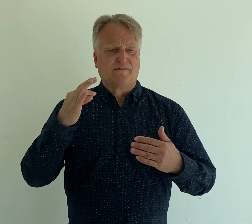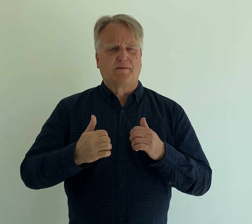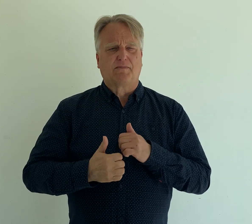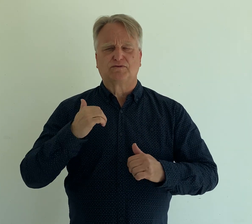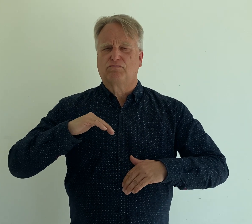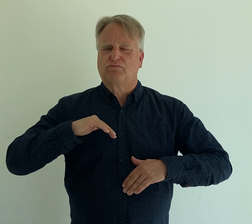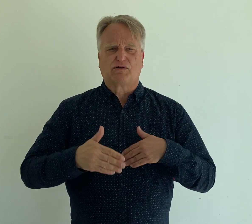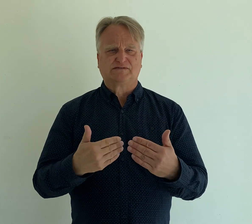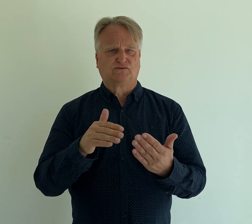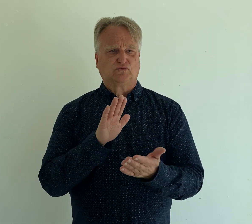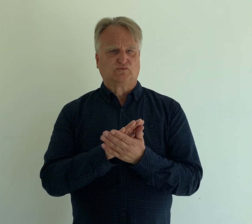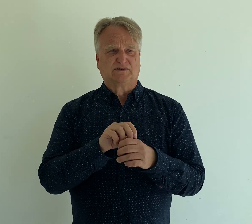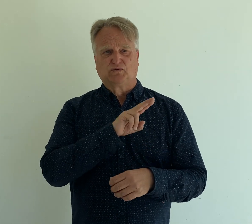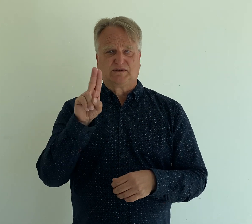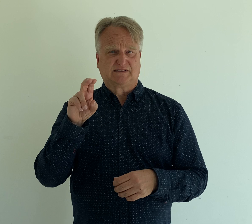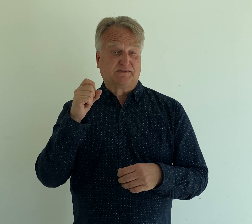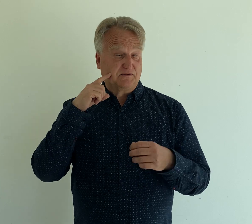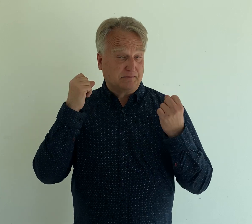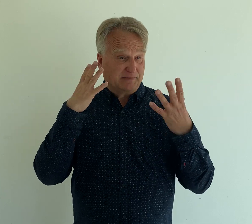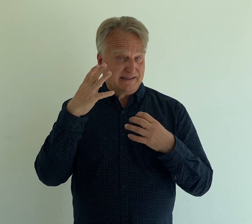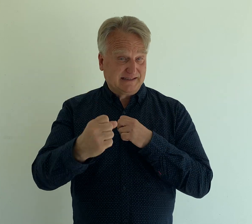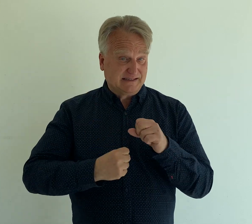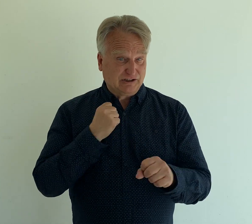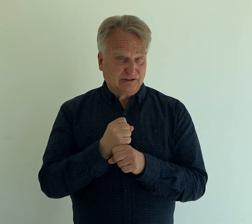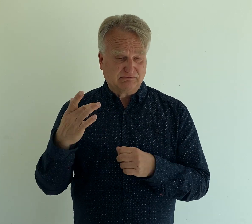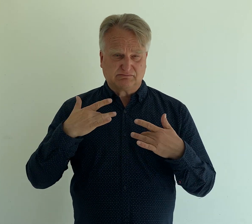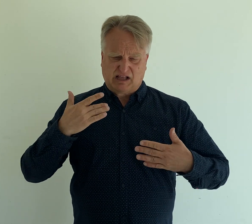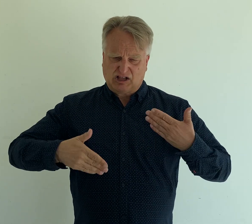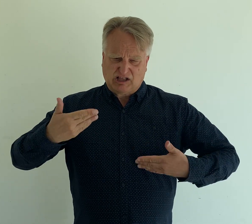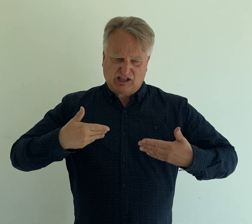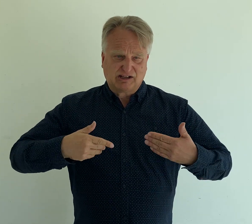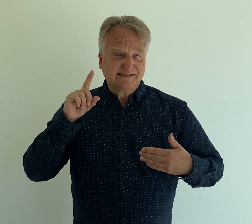Similarly, CSD has long been a leader in its progressive deaf education practices.